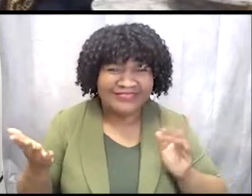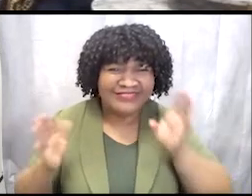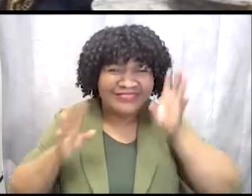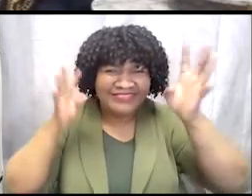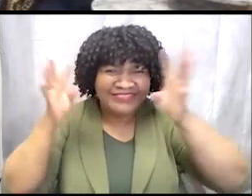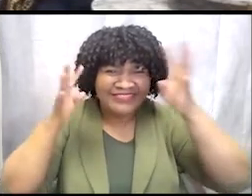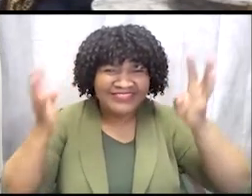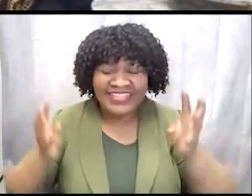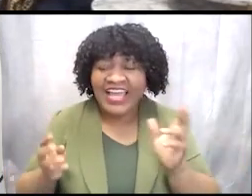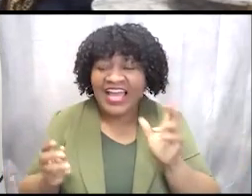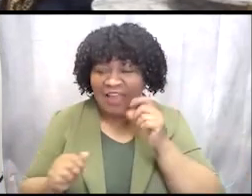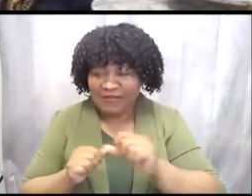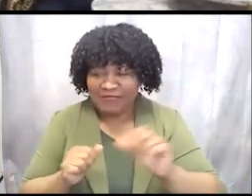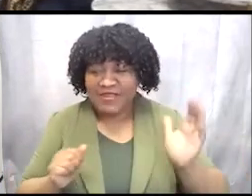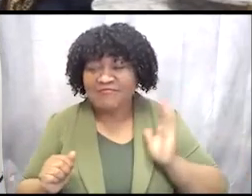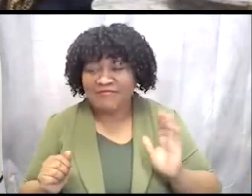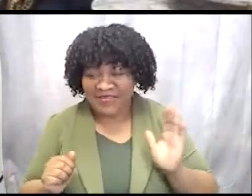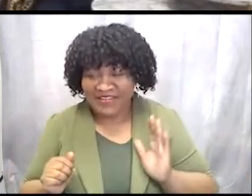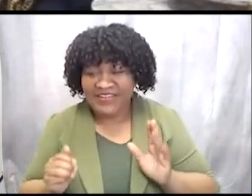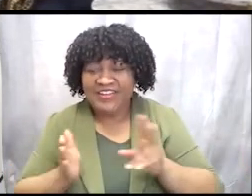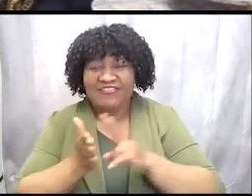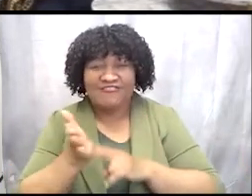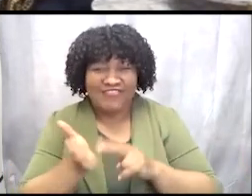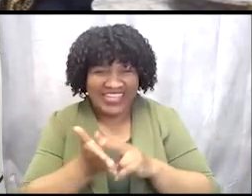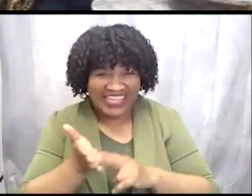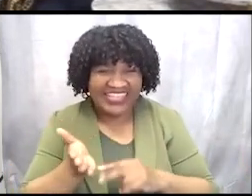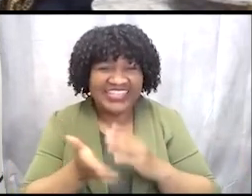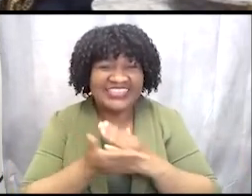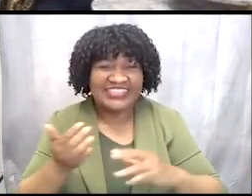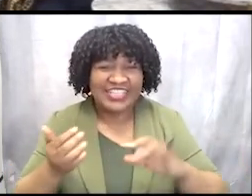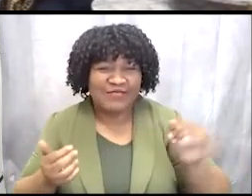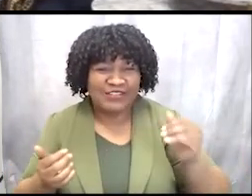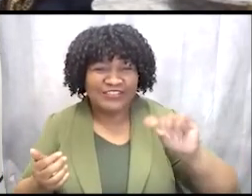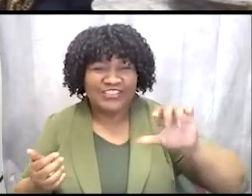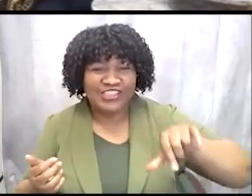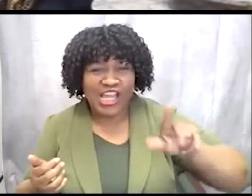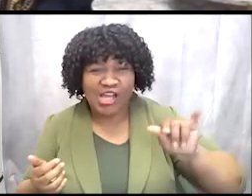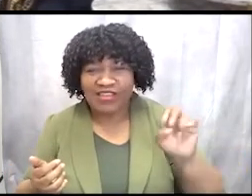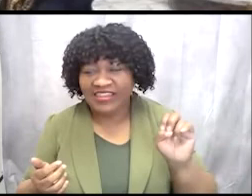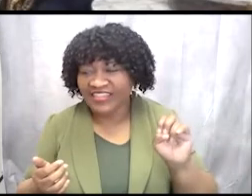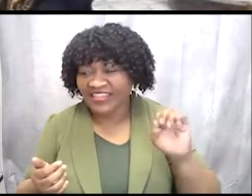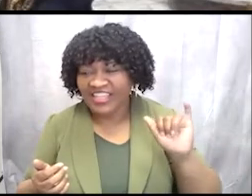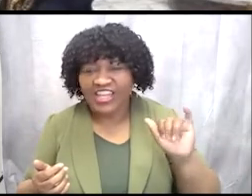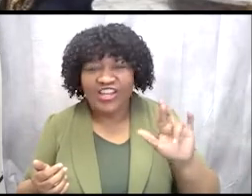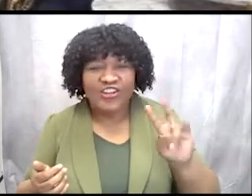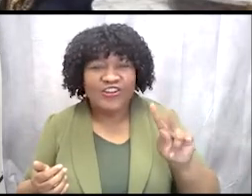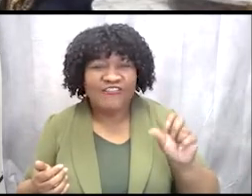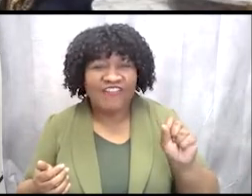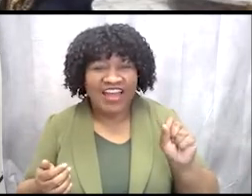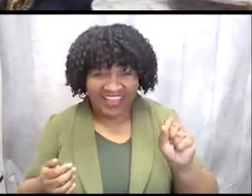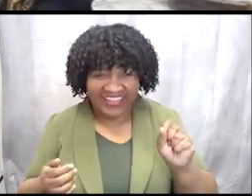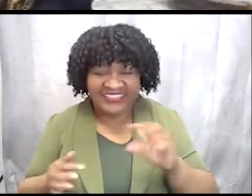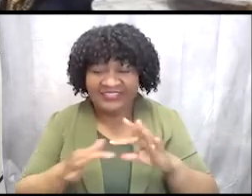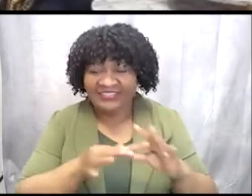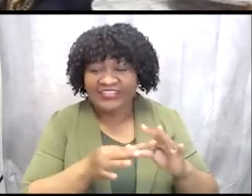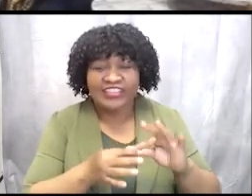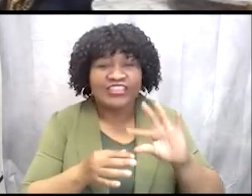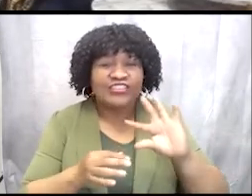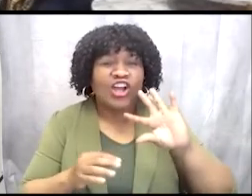I remember reading some of Jacquelyn Irvine's early work on cultural synchronization, right?